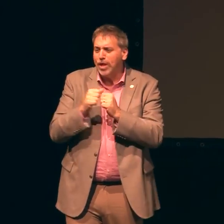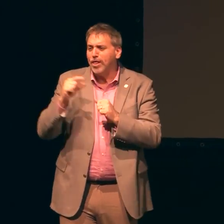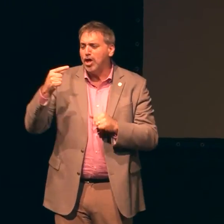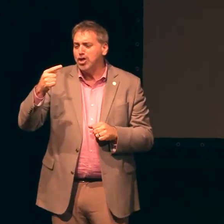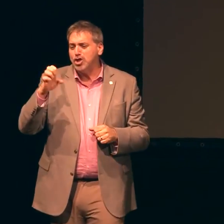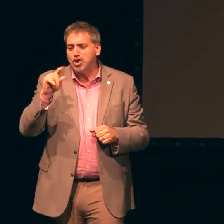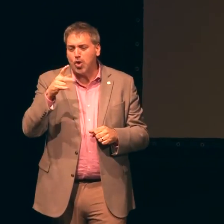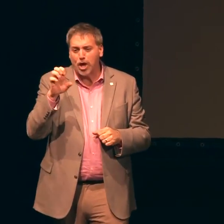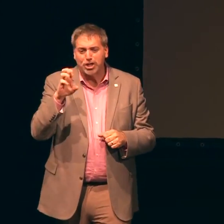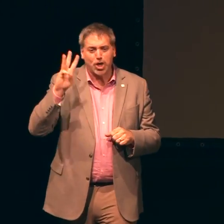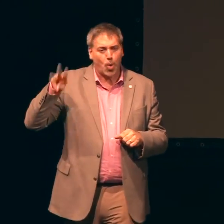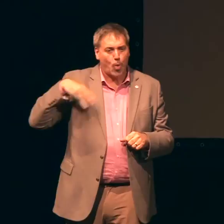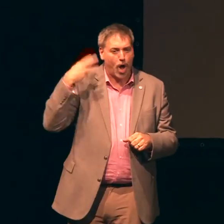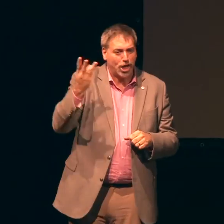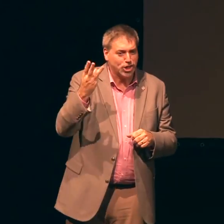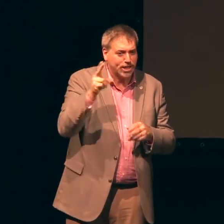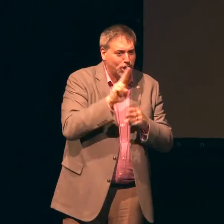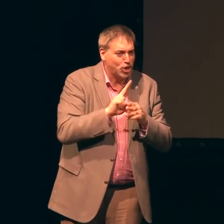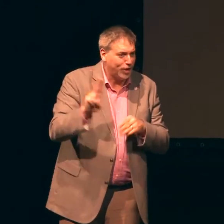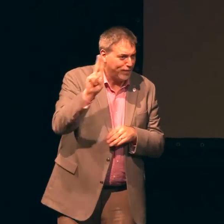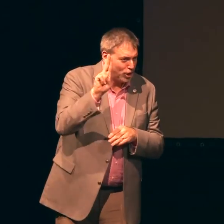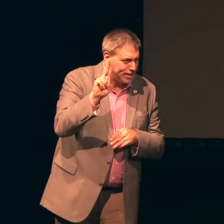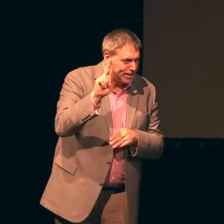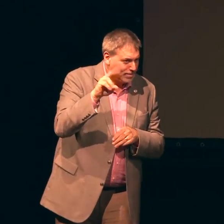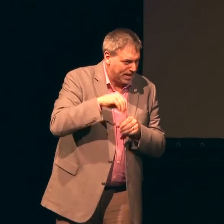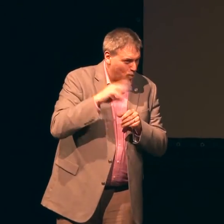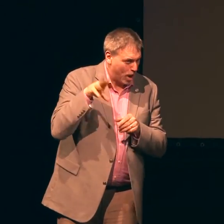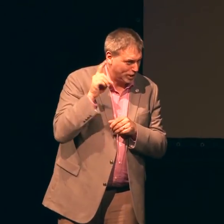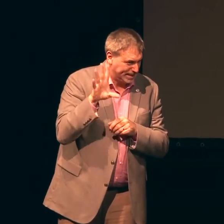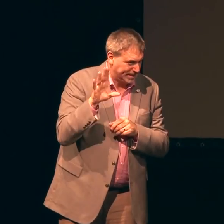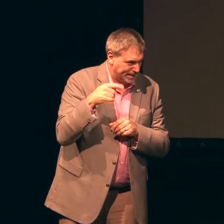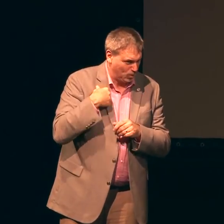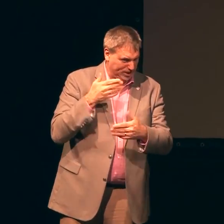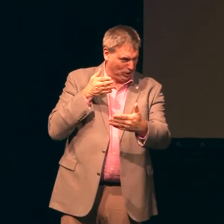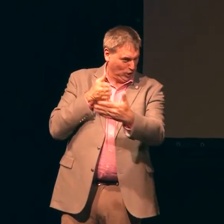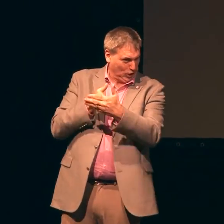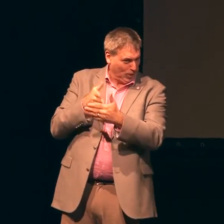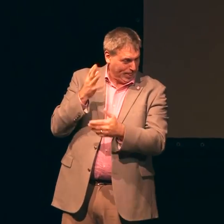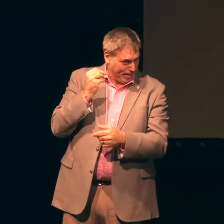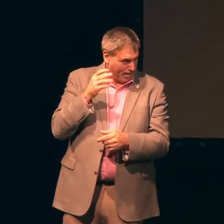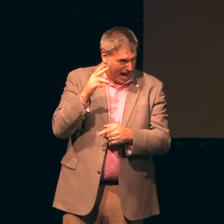of the suit, but, at George Washington university in